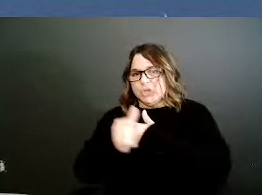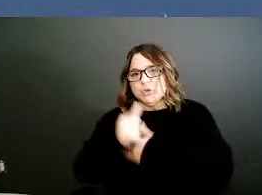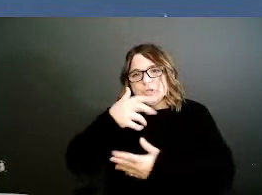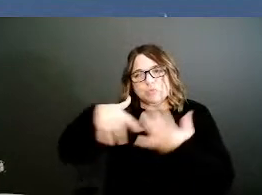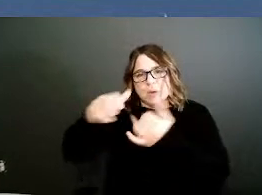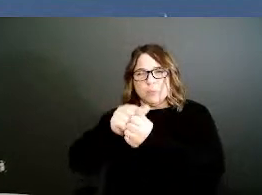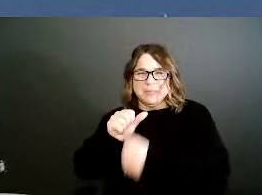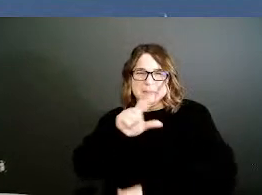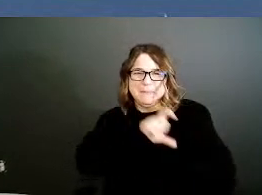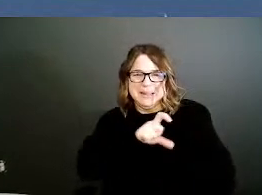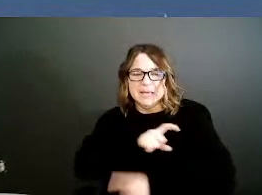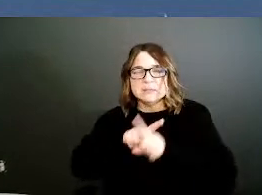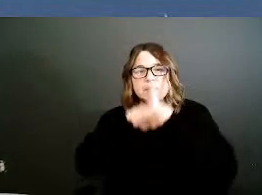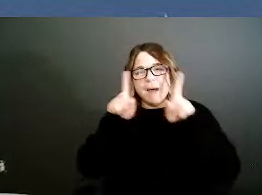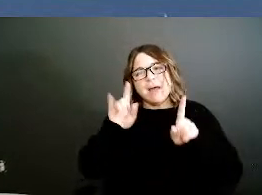MY BRAIN TO CALM.